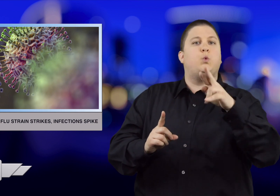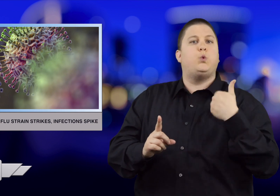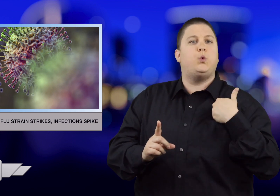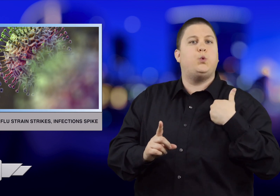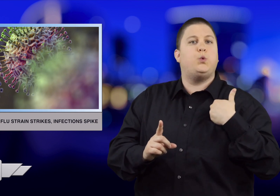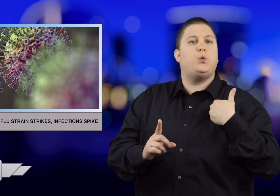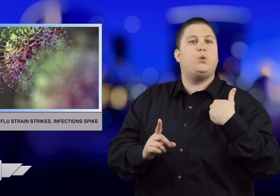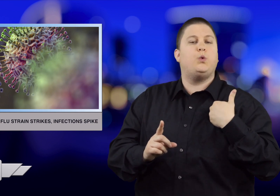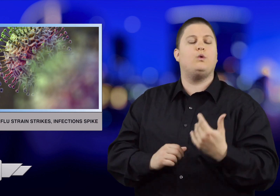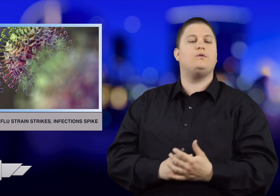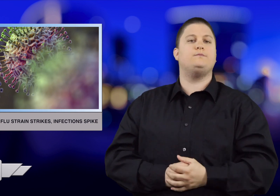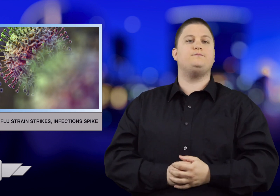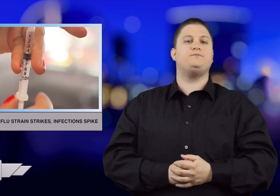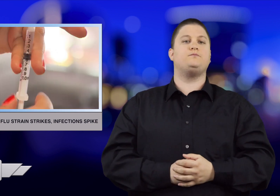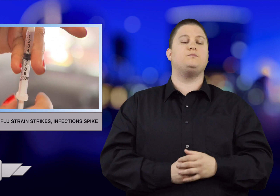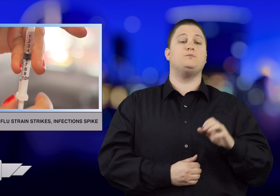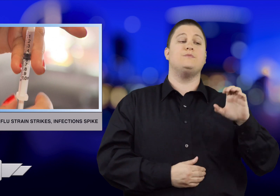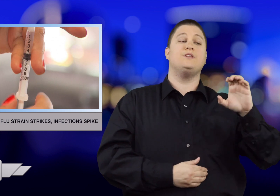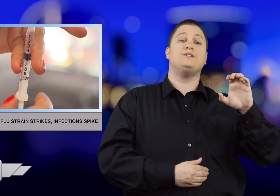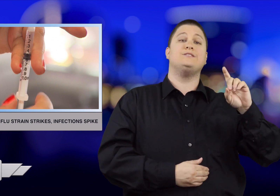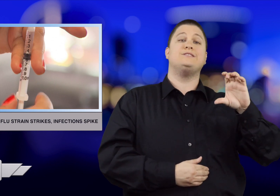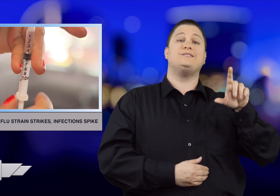are detected or reported.